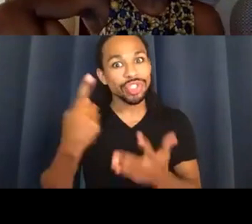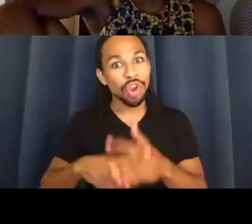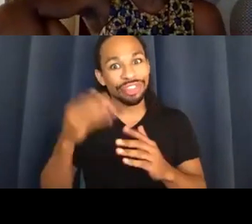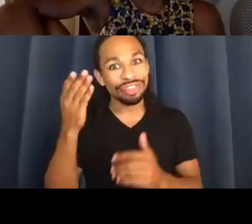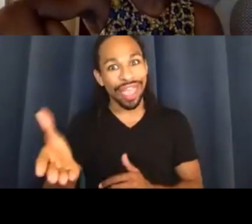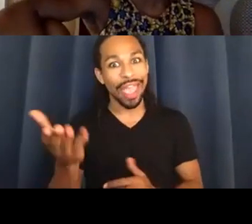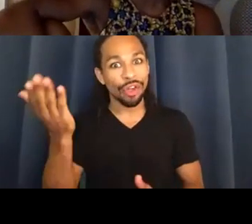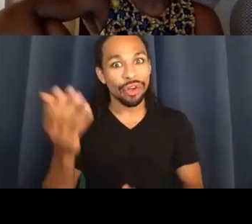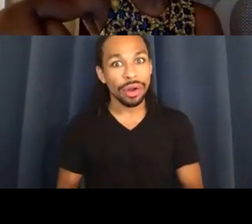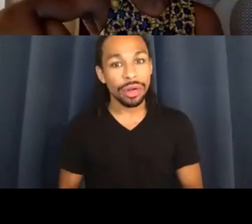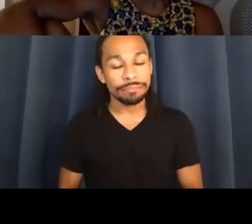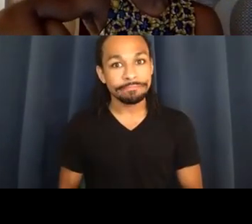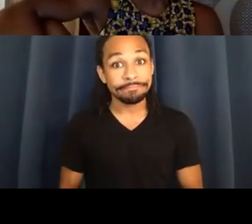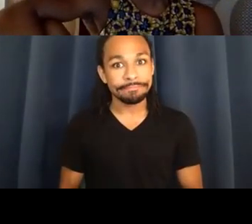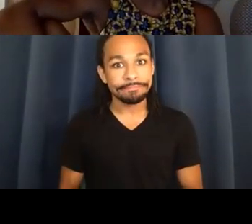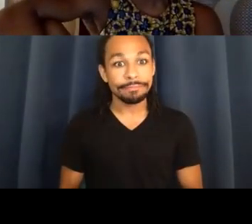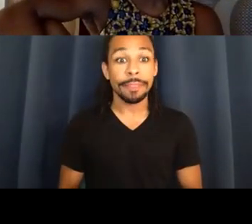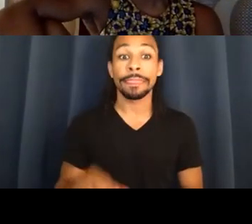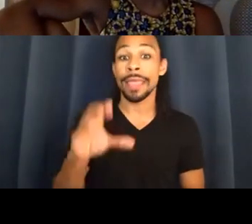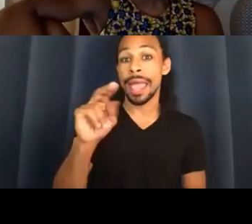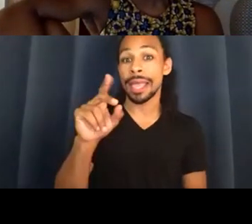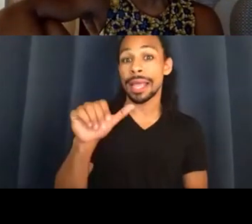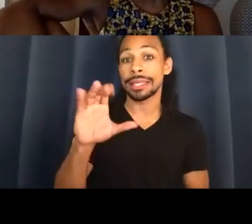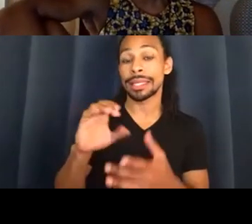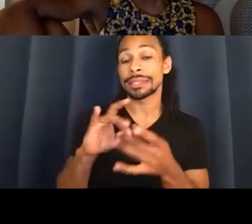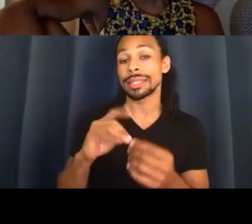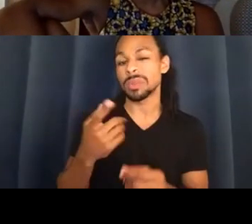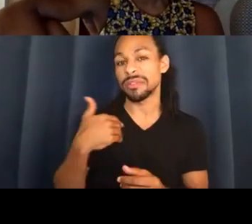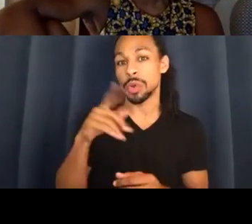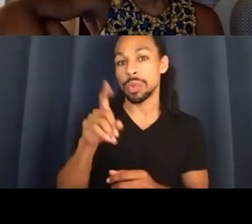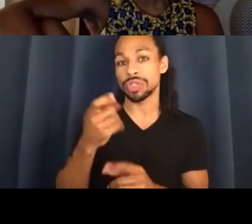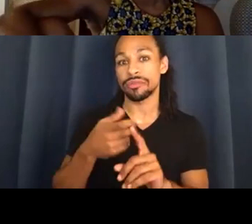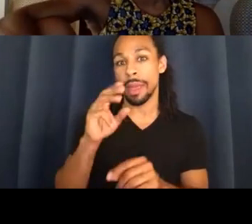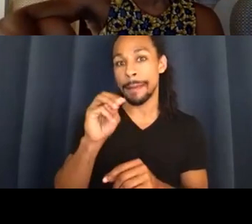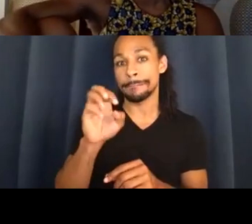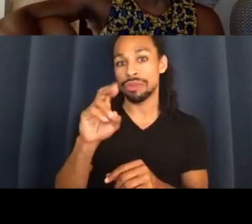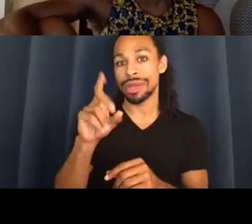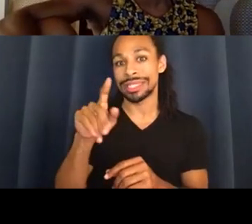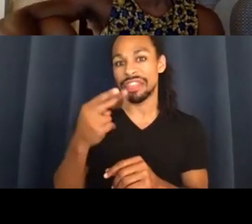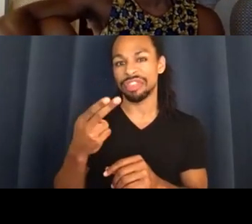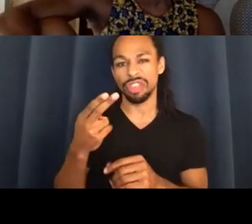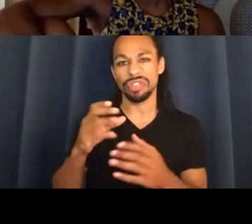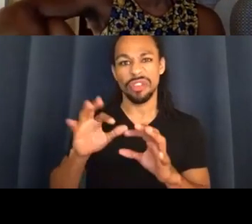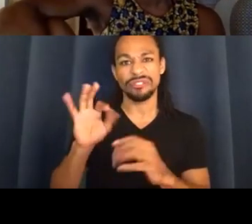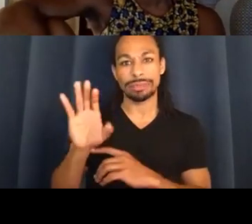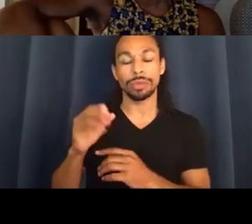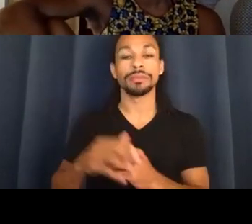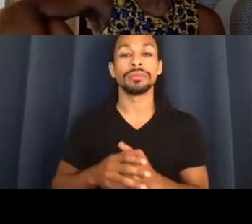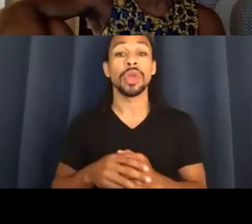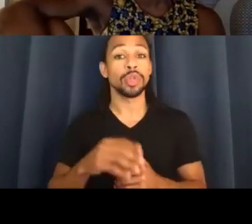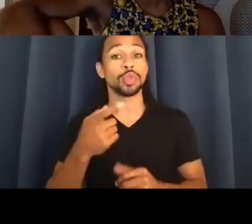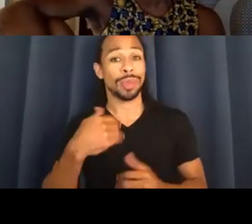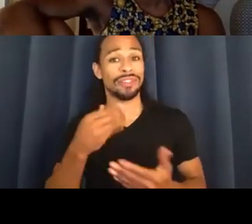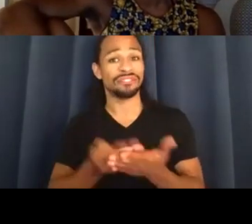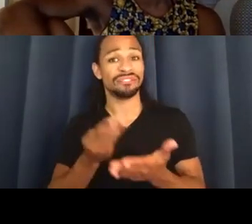a question from Meredith: Are there funding models that would allow more creative models,